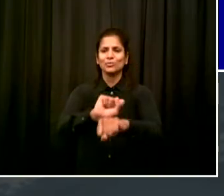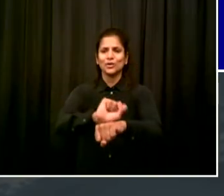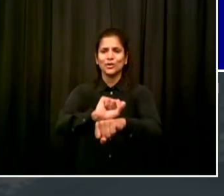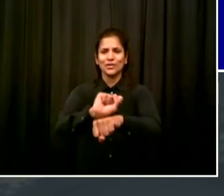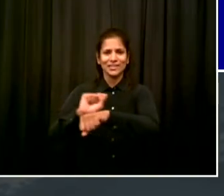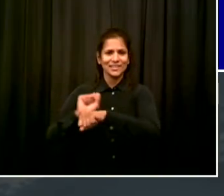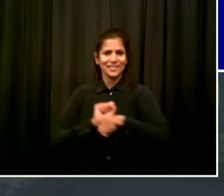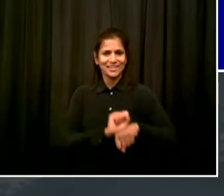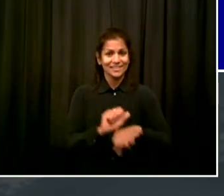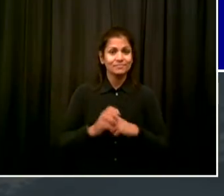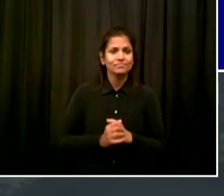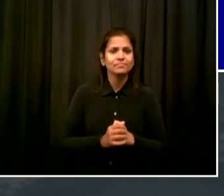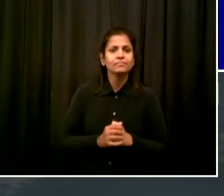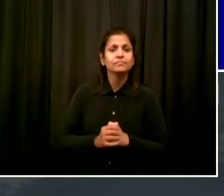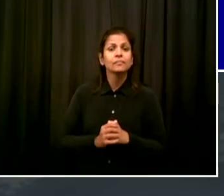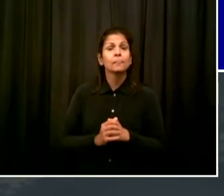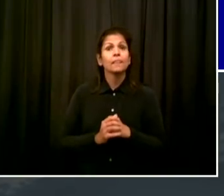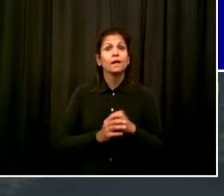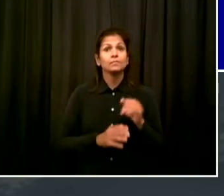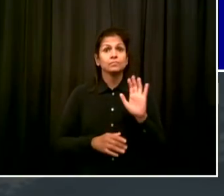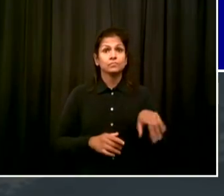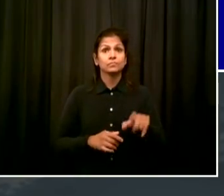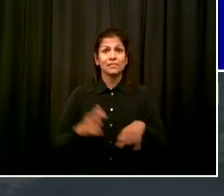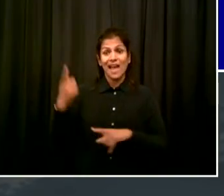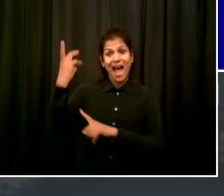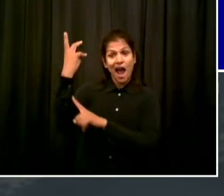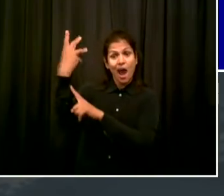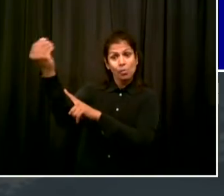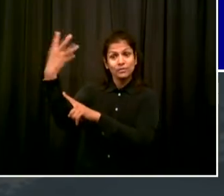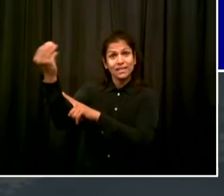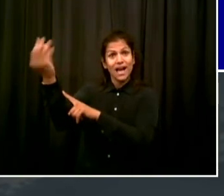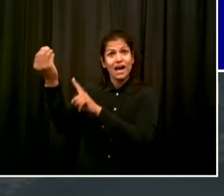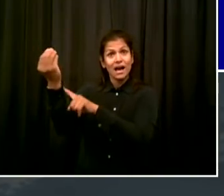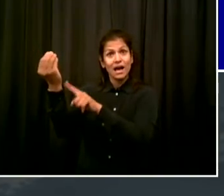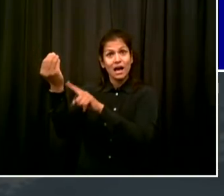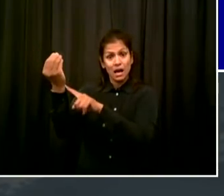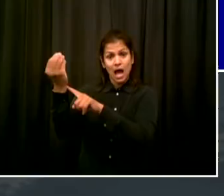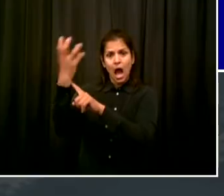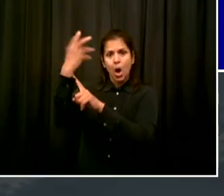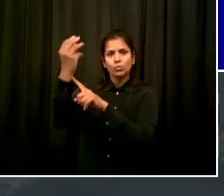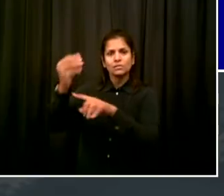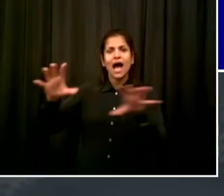LIVELIHOODS BAC,K WE WANT TO PUT THE CITY BACK T BUSAFETY AND HEALTH FIRST ALWAYS . PHAE S 4, LET'S FOCUS